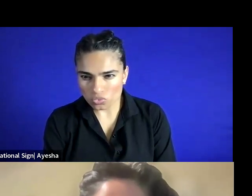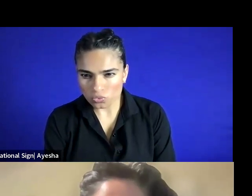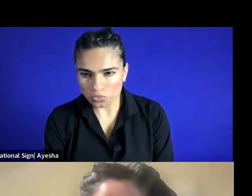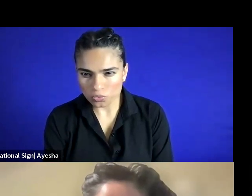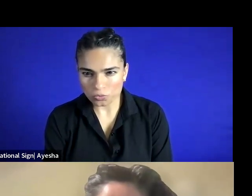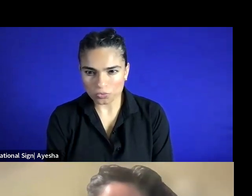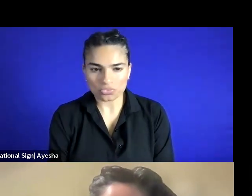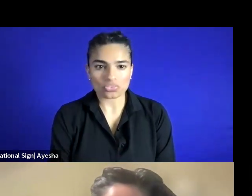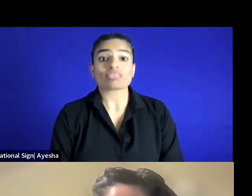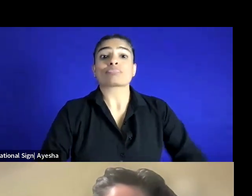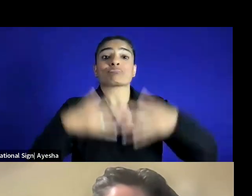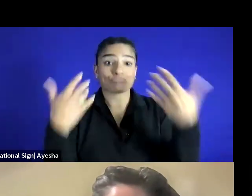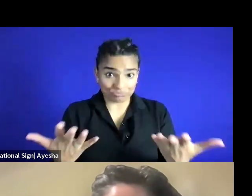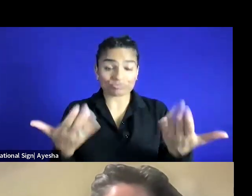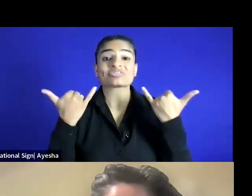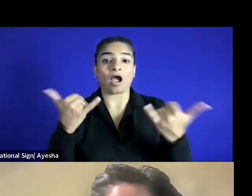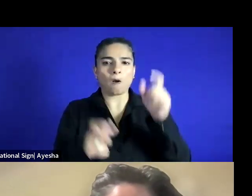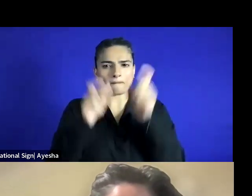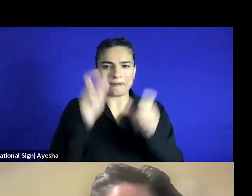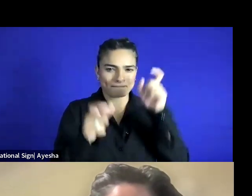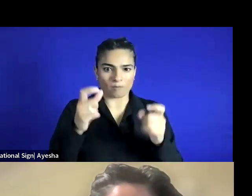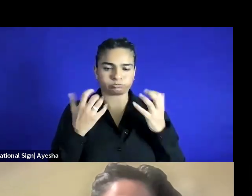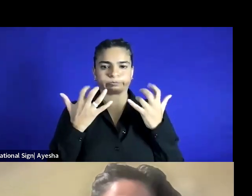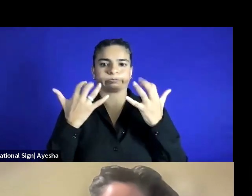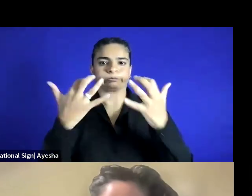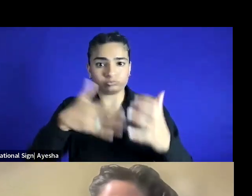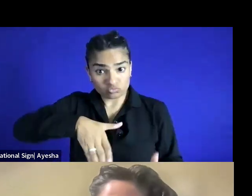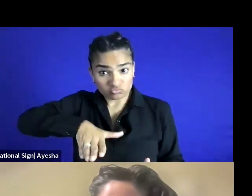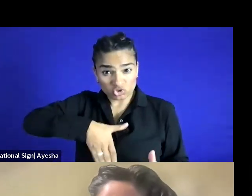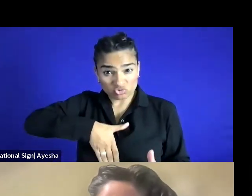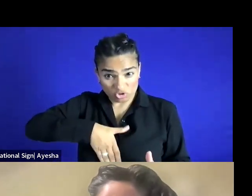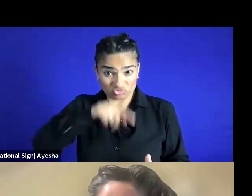attendees are going to, I'm going to, to be showcased.